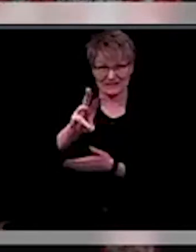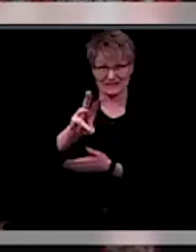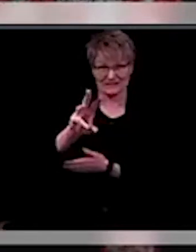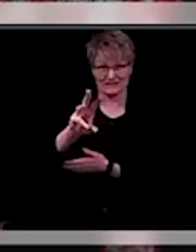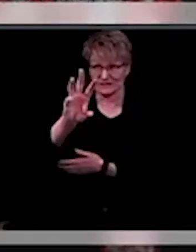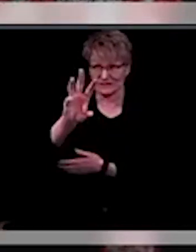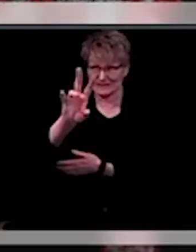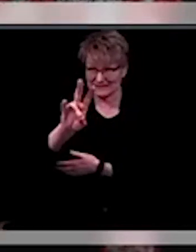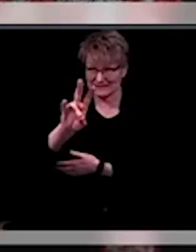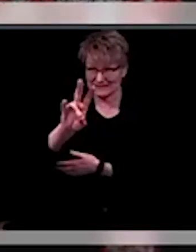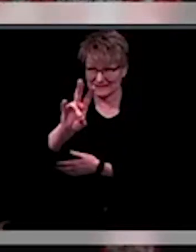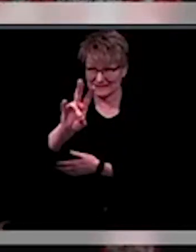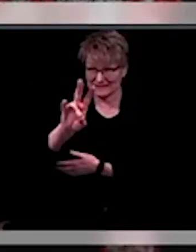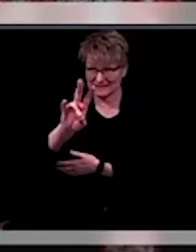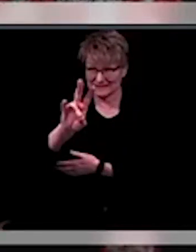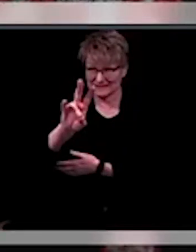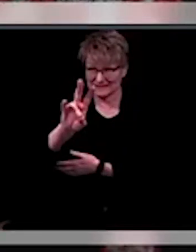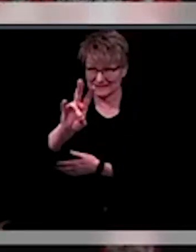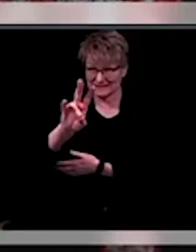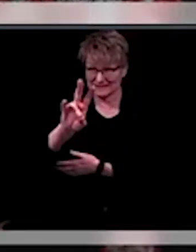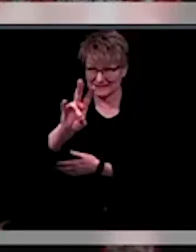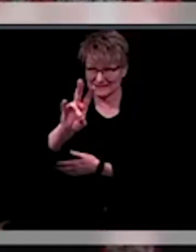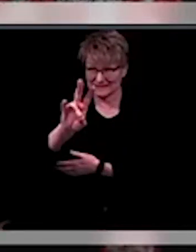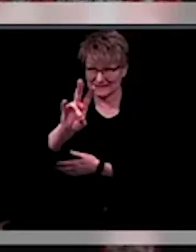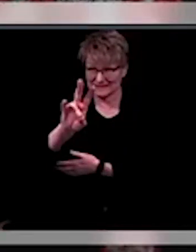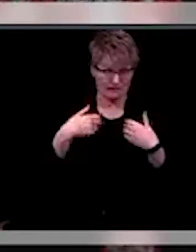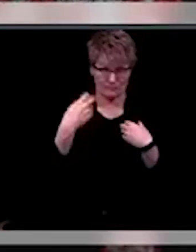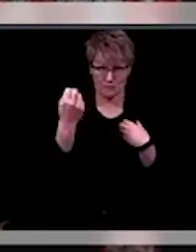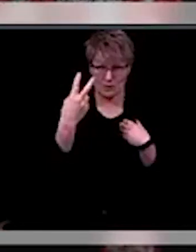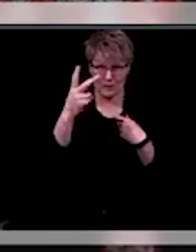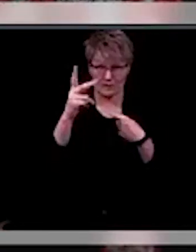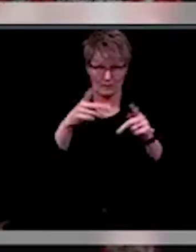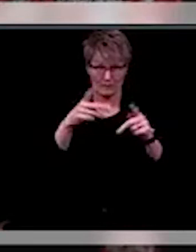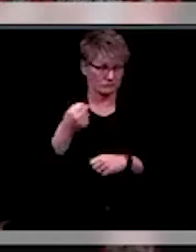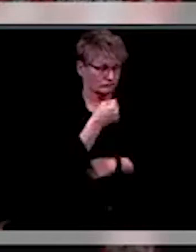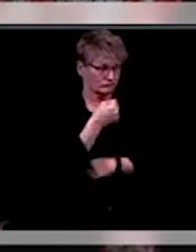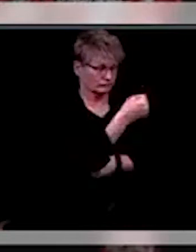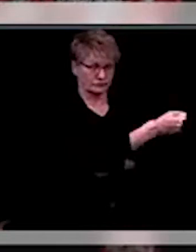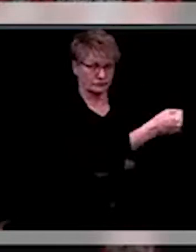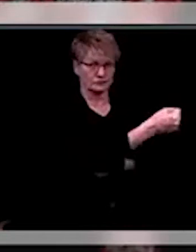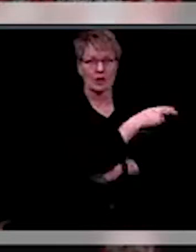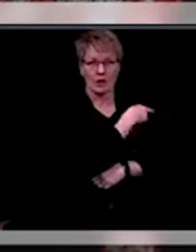We have 12 people hospitalized, including four in the intensive care unit. That number is inclusive.